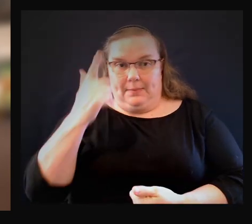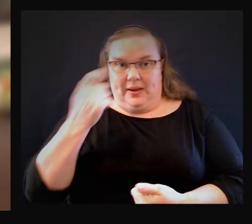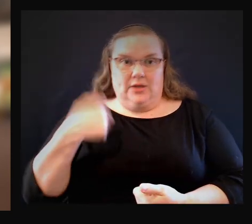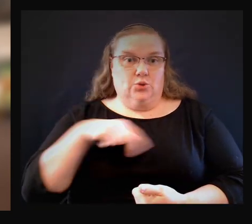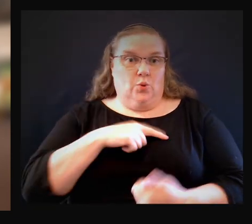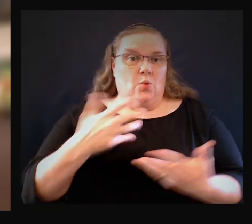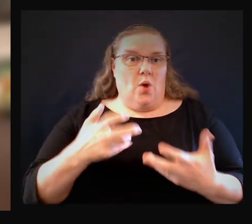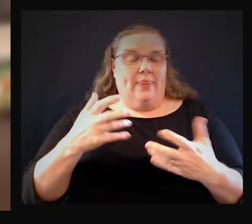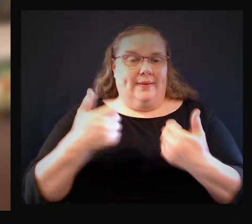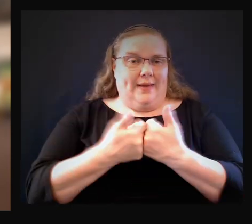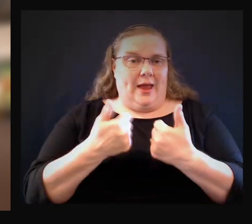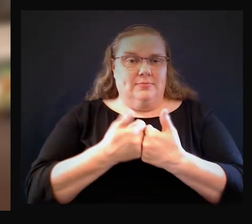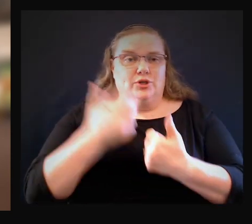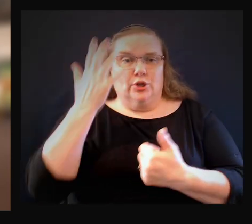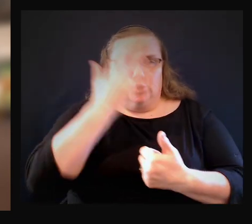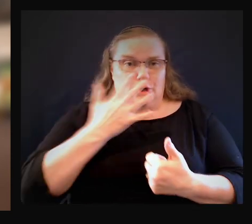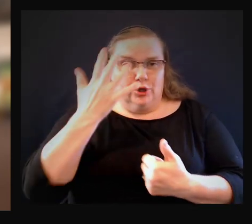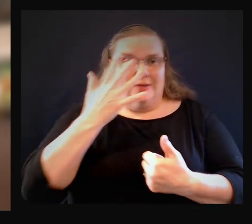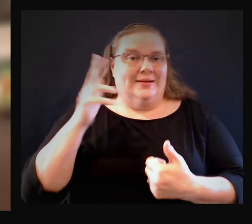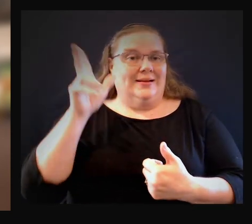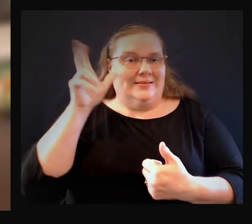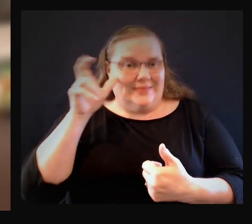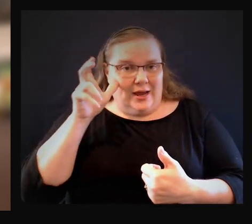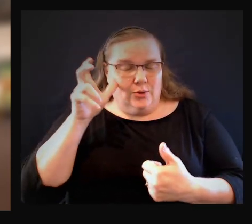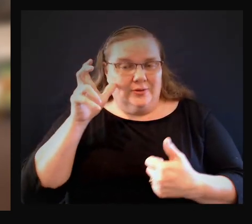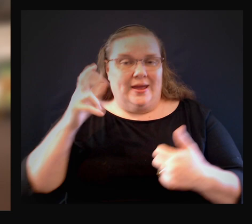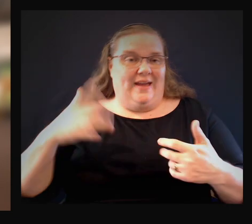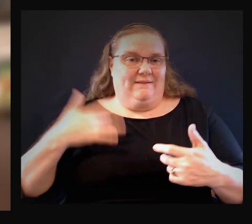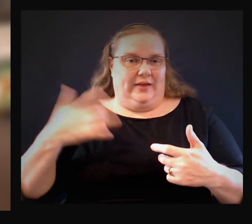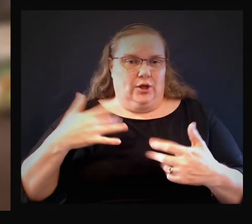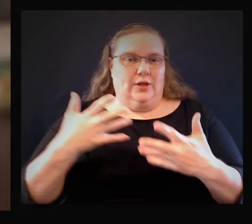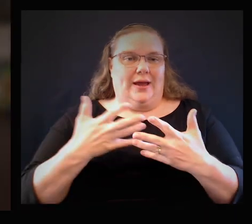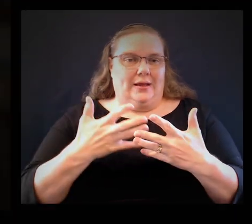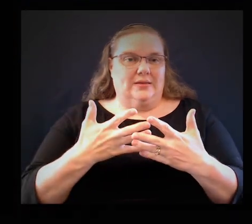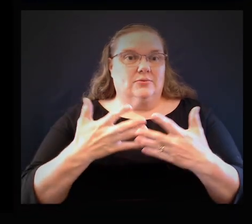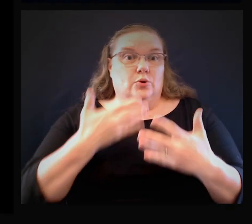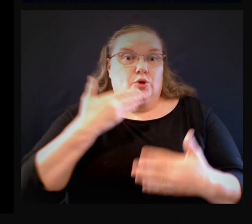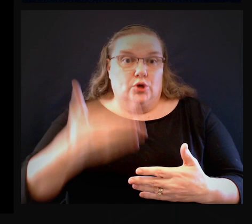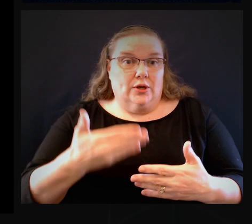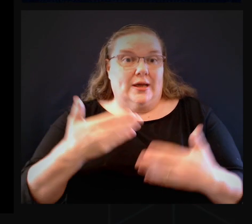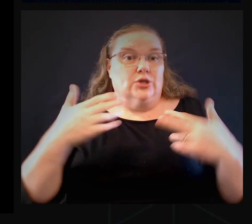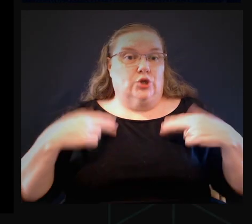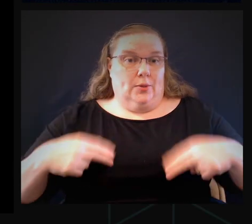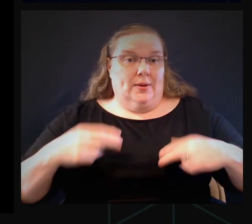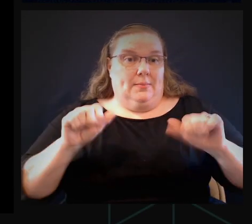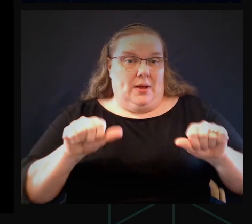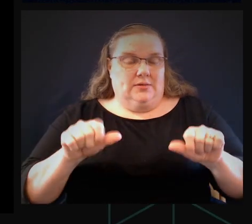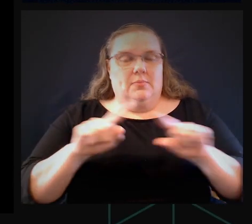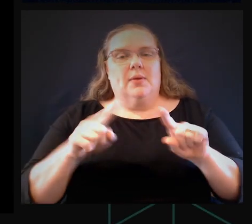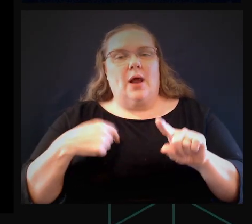and feeling as good as humanly possible. So let's get started. I wanted to get right into this presentation